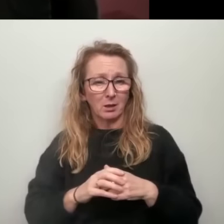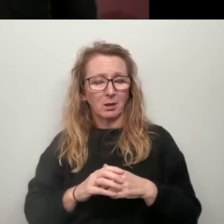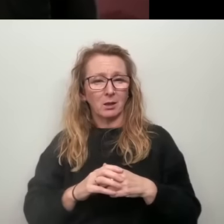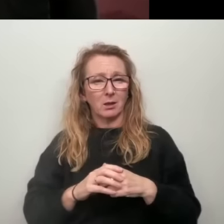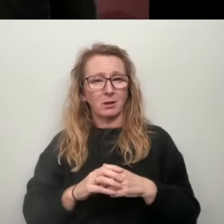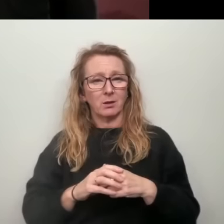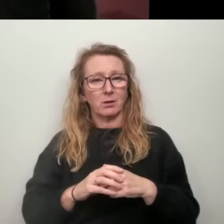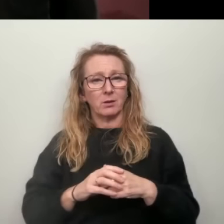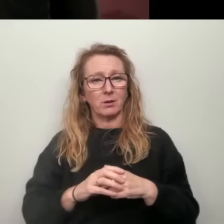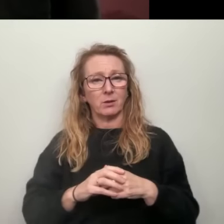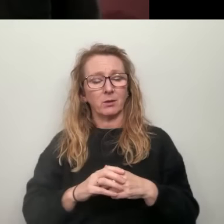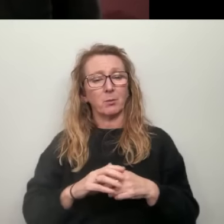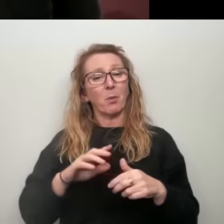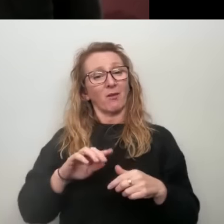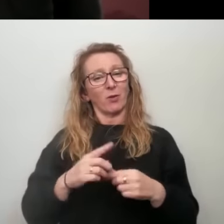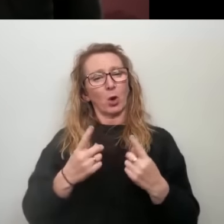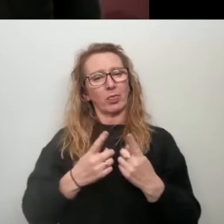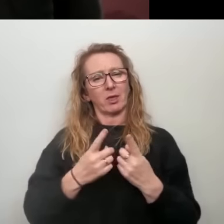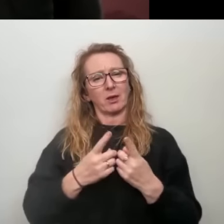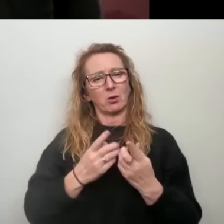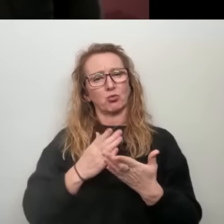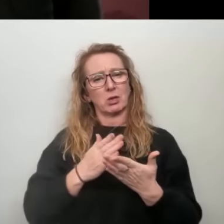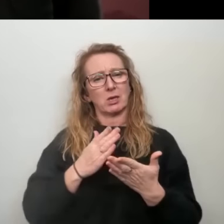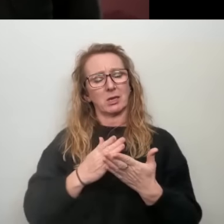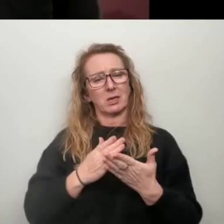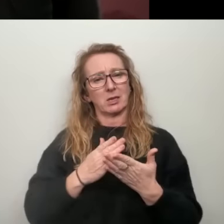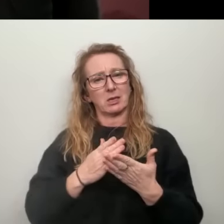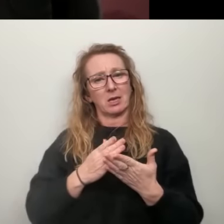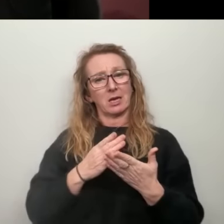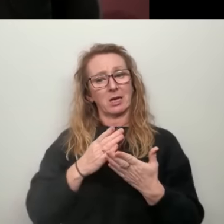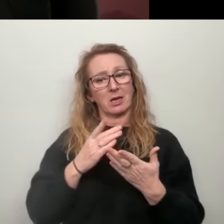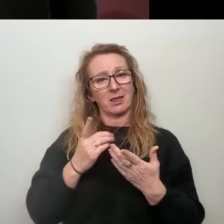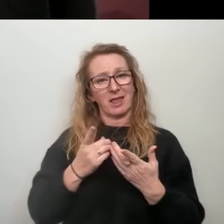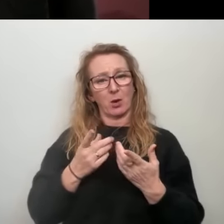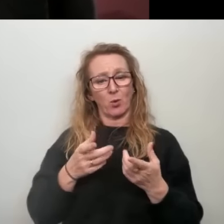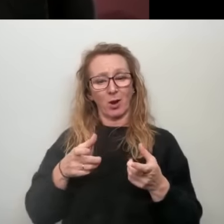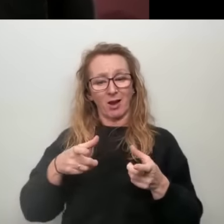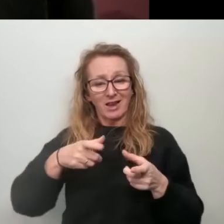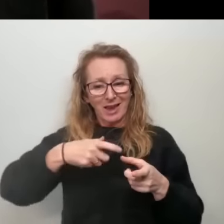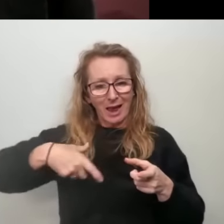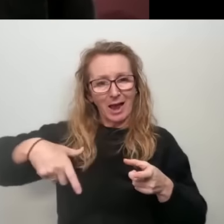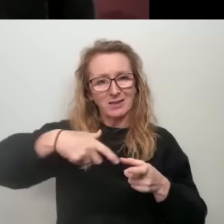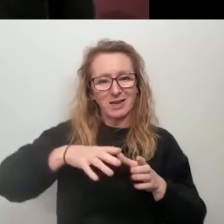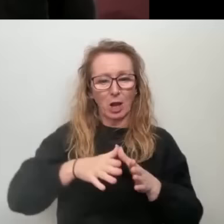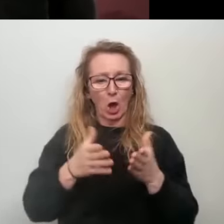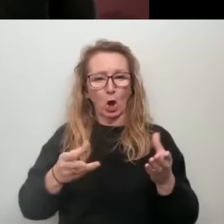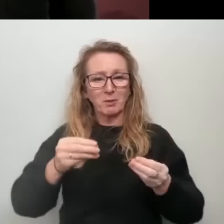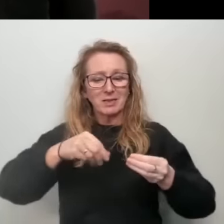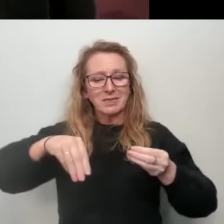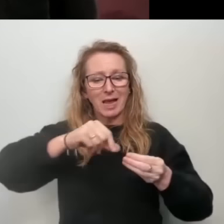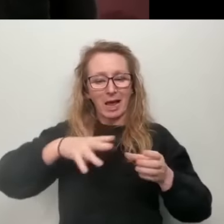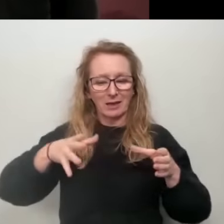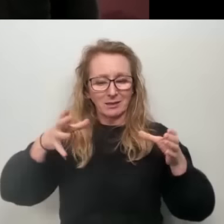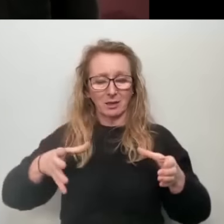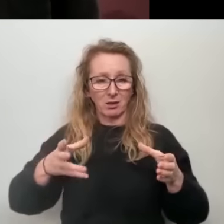these component parts were cast in open sand molds. So you basically got a large bed of sand